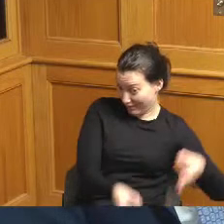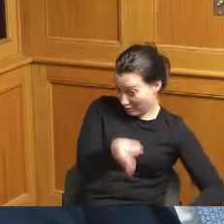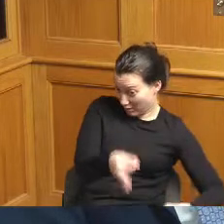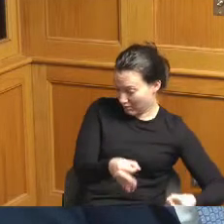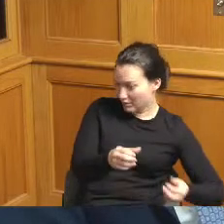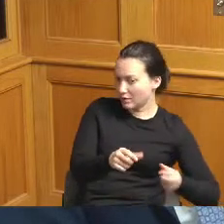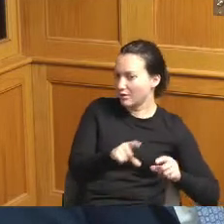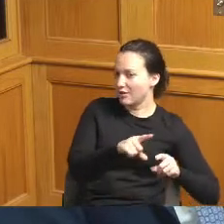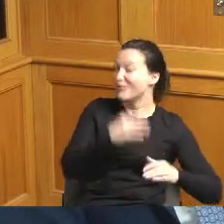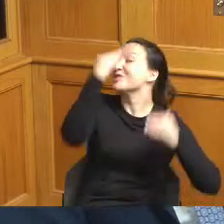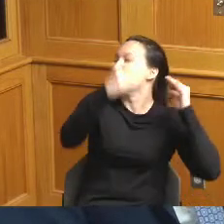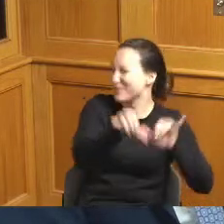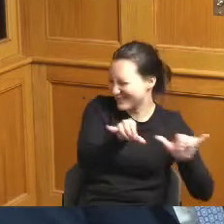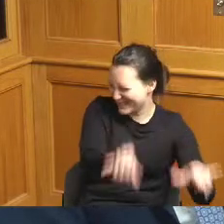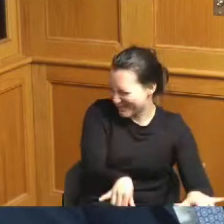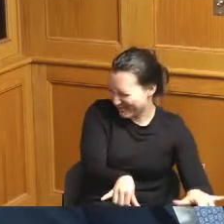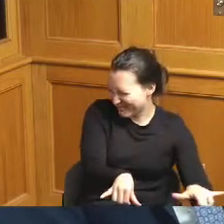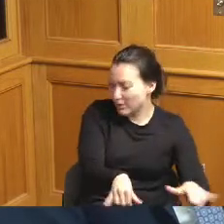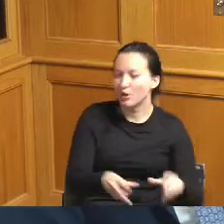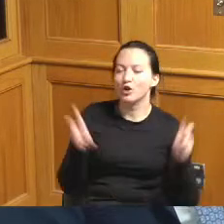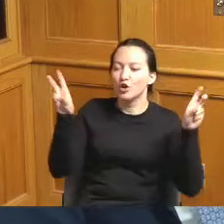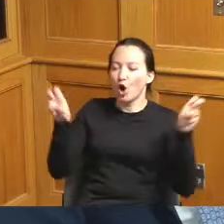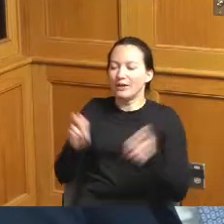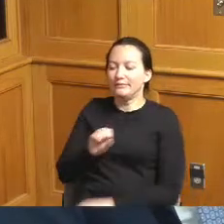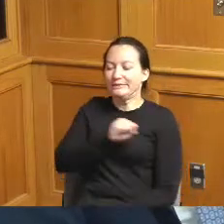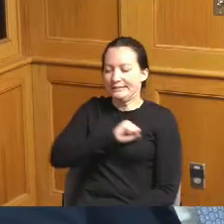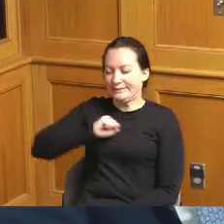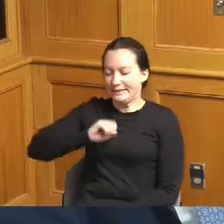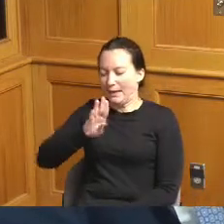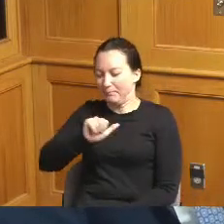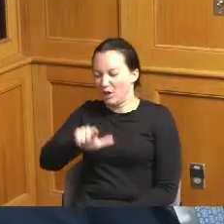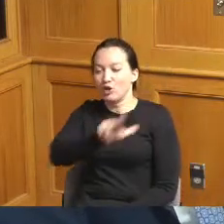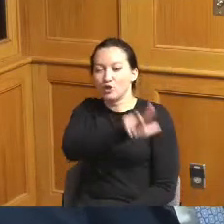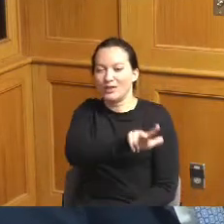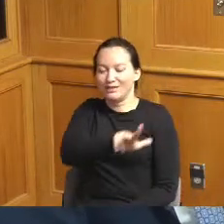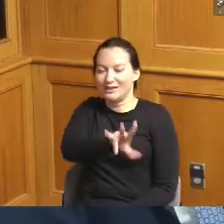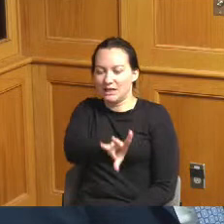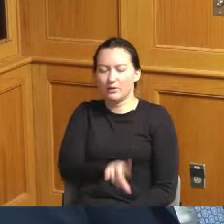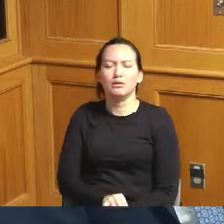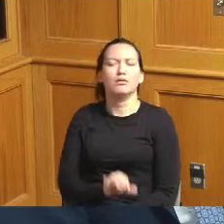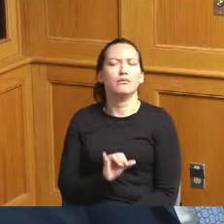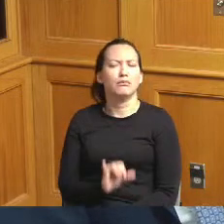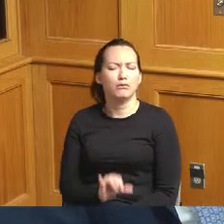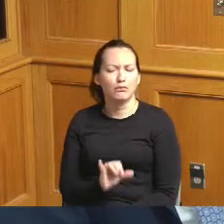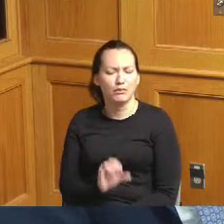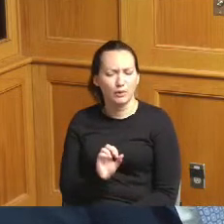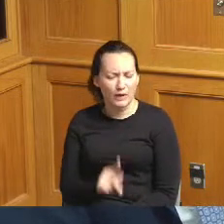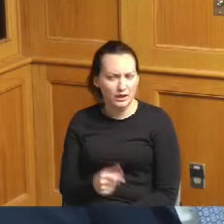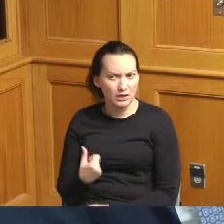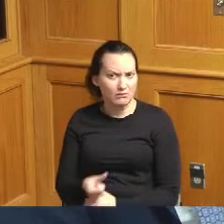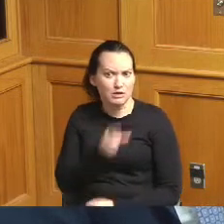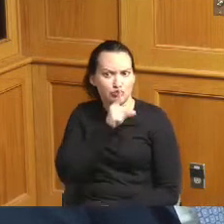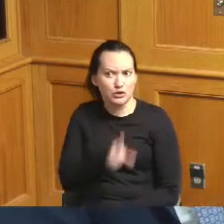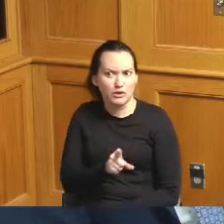system so we call it a Senate Bill 337 unit okay okay I just wanted to make sure that but they are